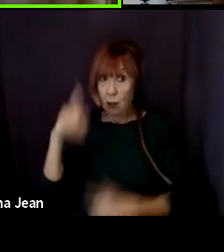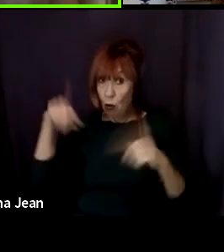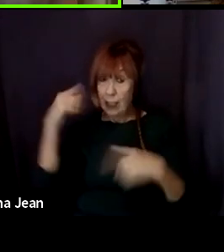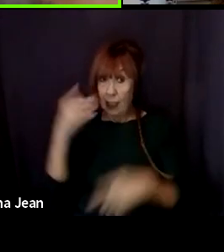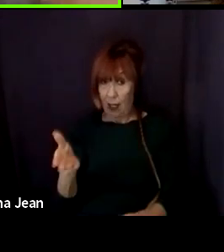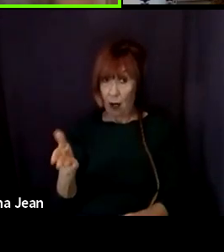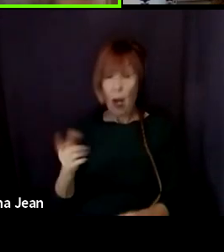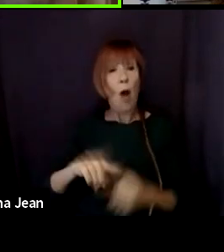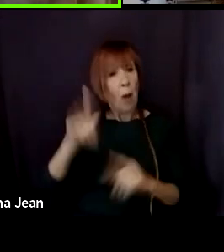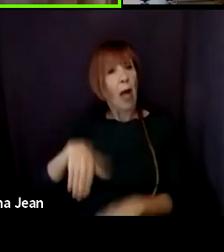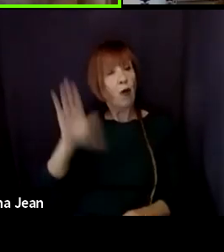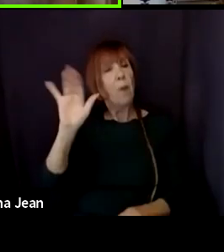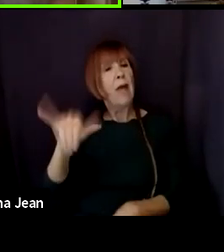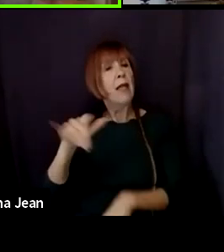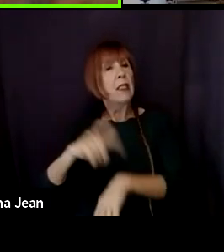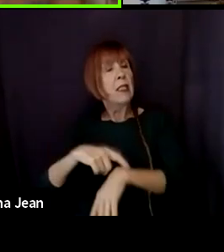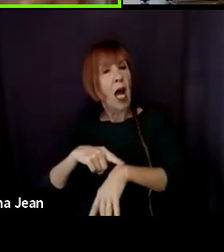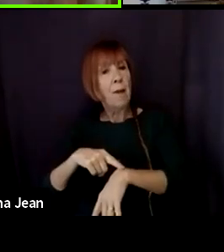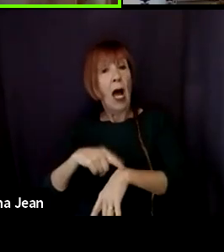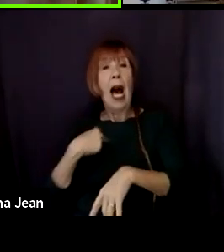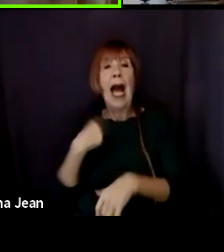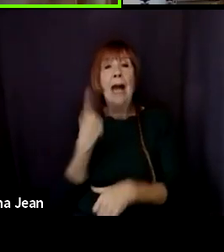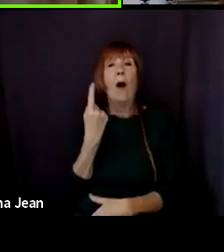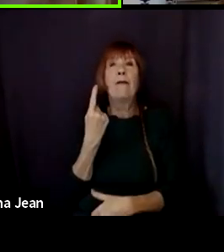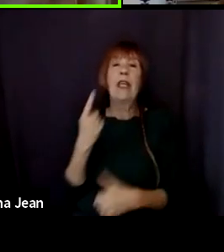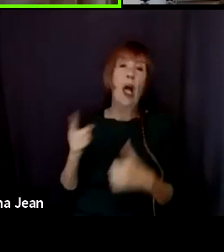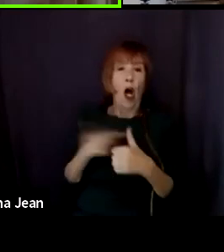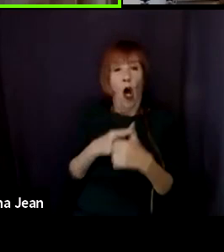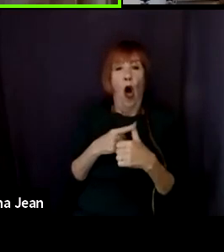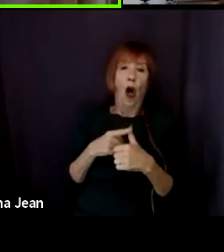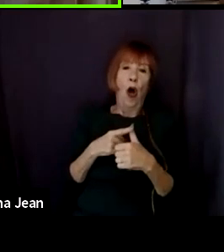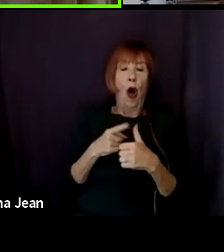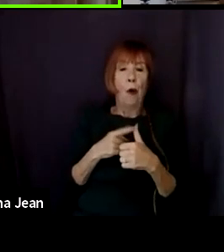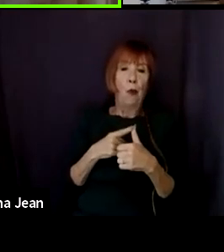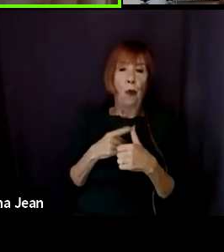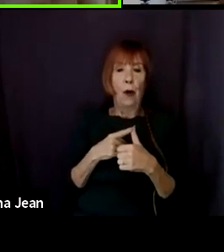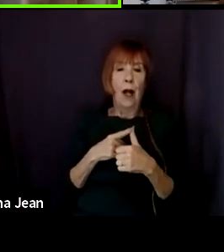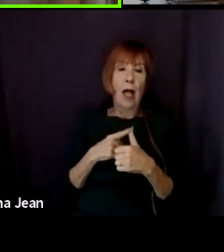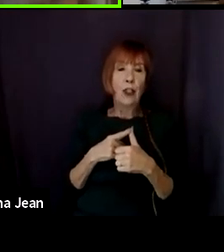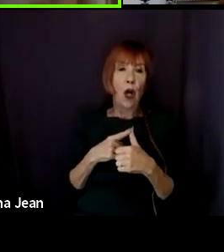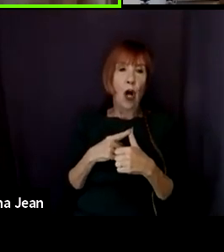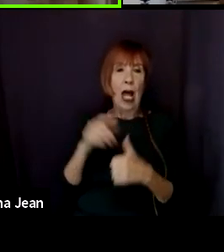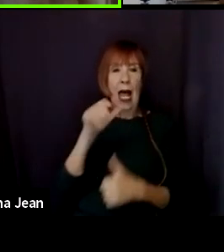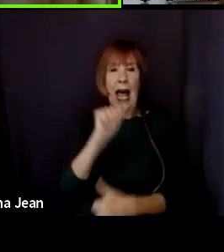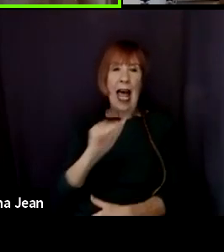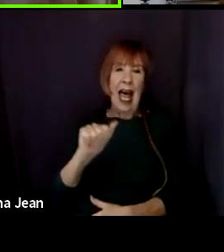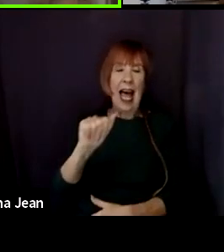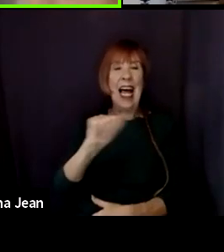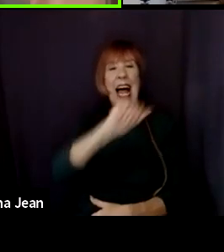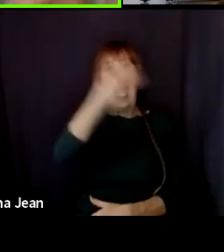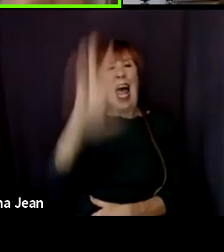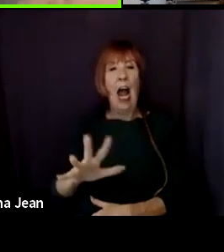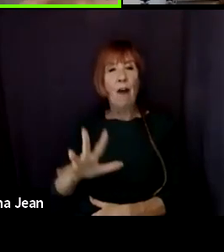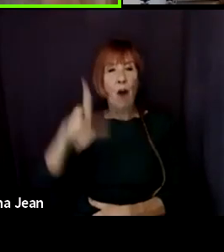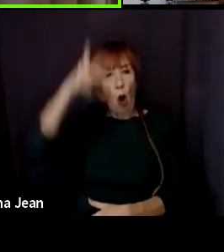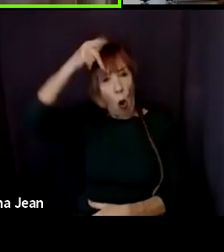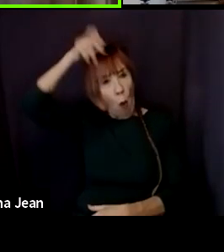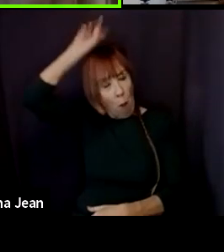But I grew up in that time and I'm one of the original, like, Afro-punks of the 80s in the whole Mad Punk Rock Scene.